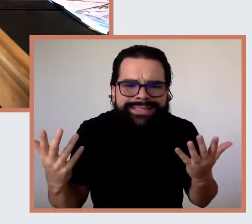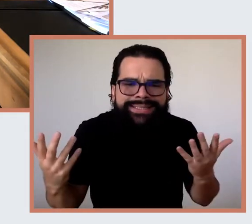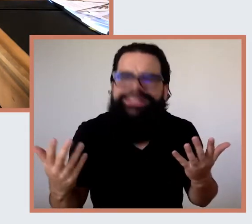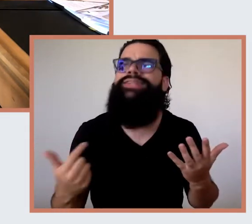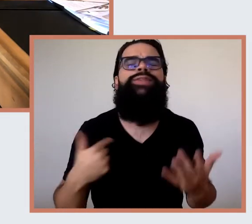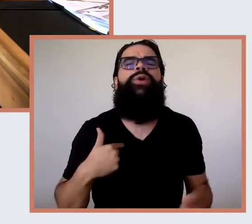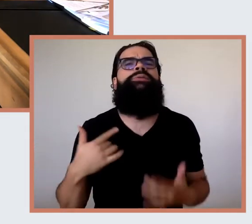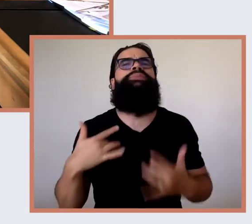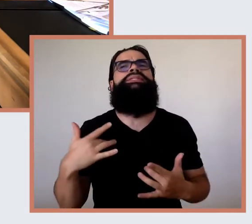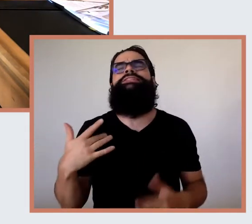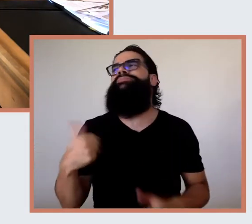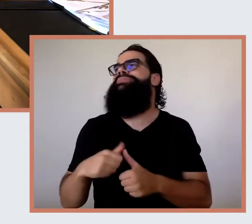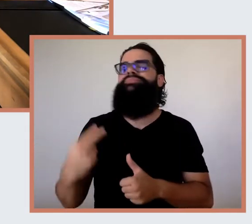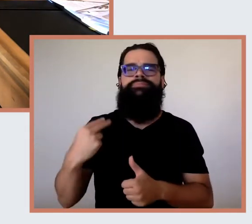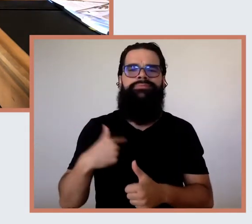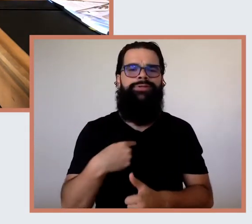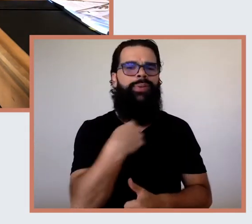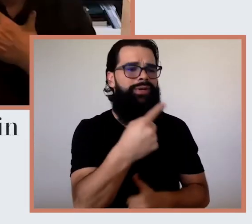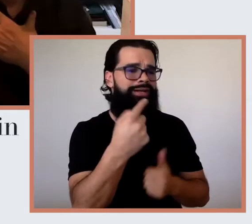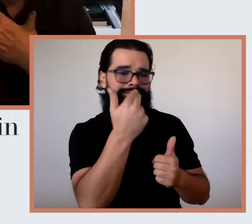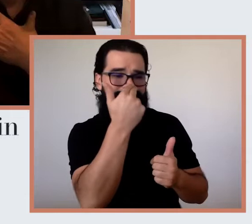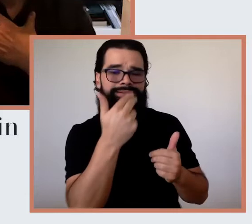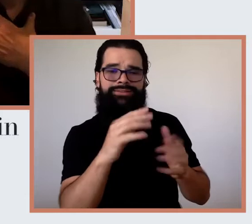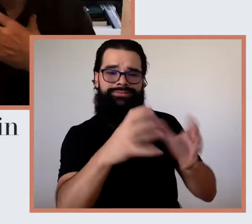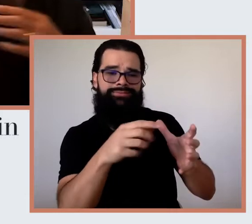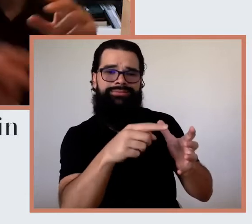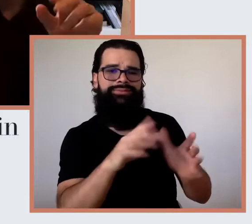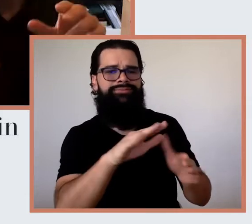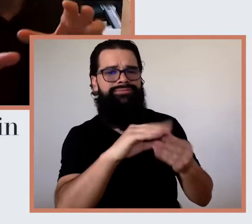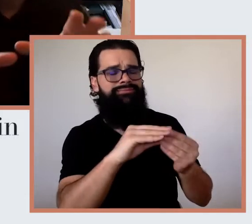It's funny. So I used to tell our laugh guy,